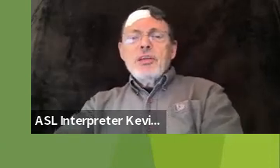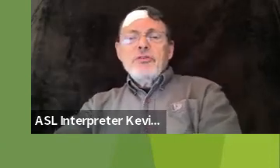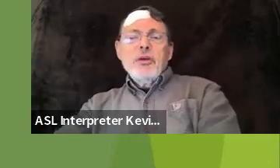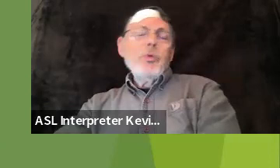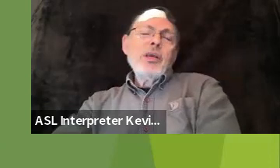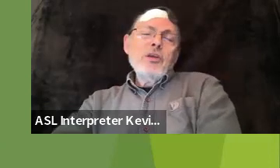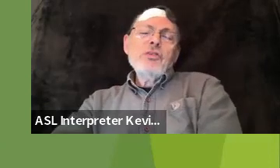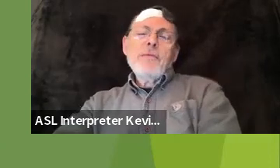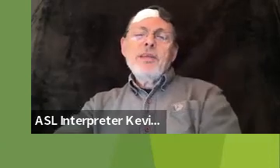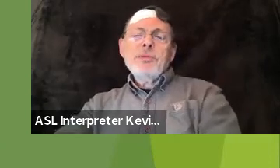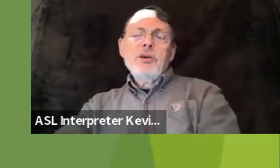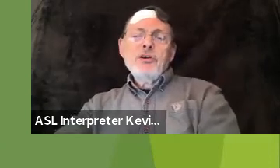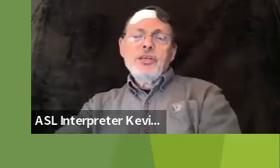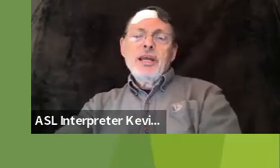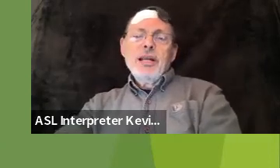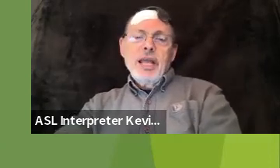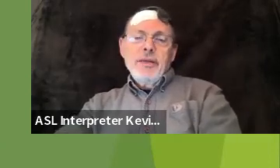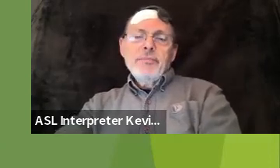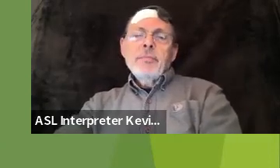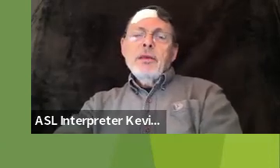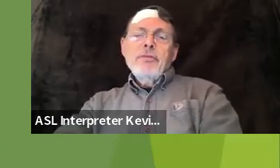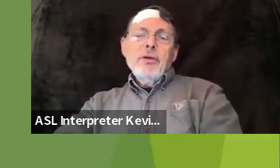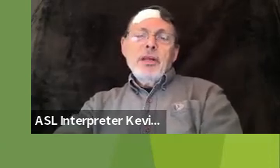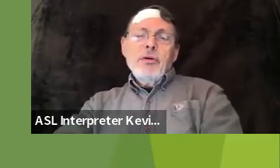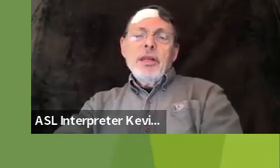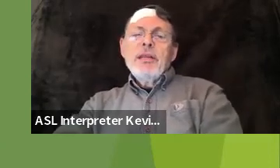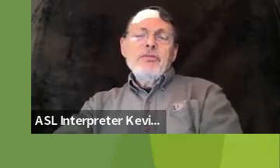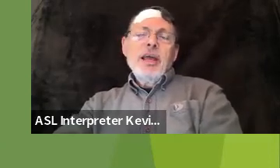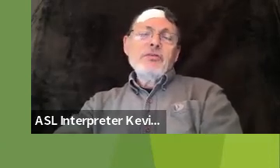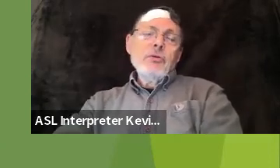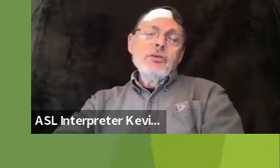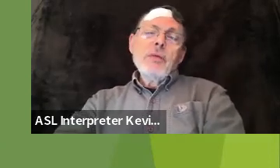this film. We can use some of these materials again and again for, you know, any disaster, or some